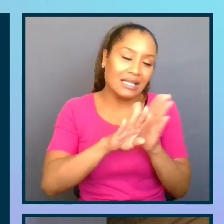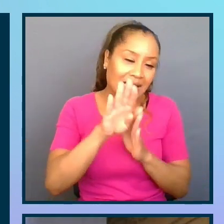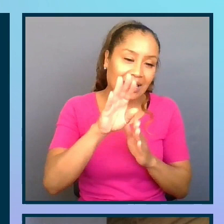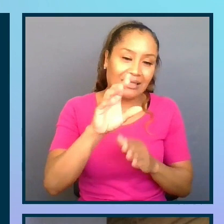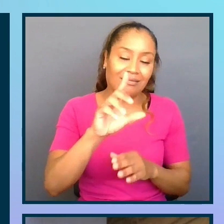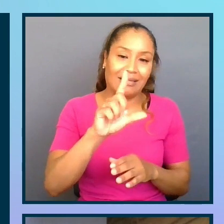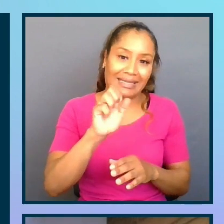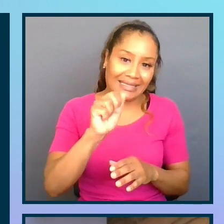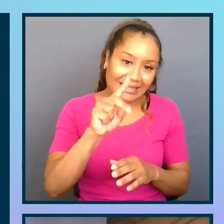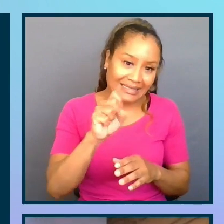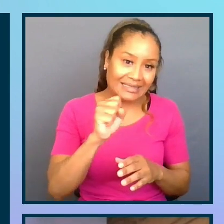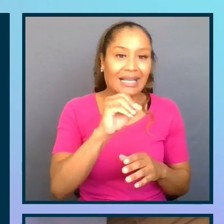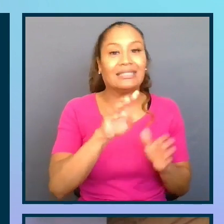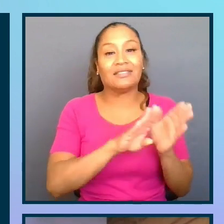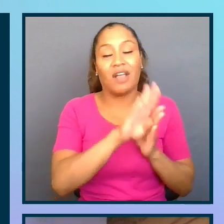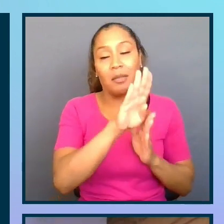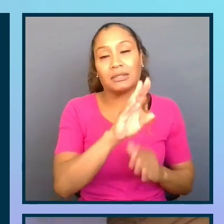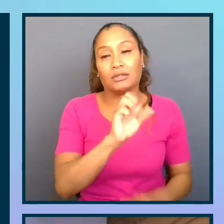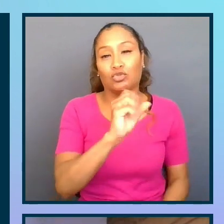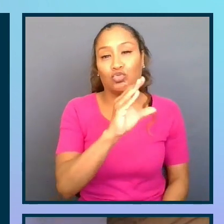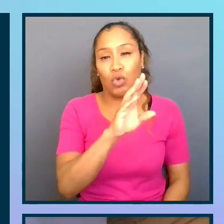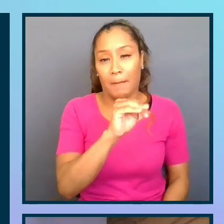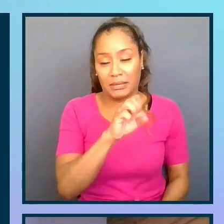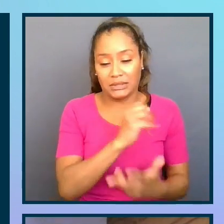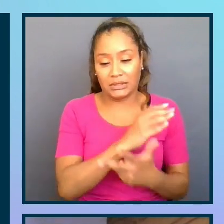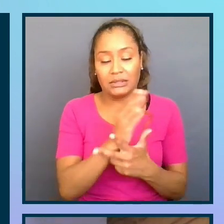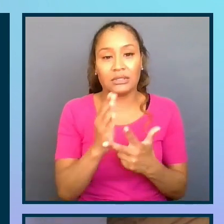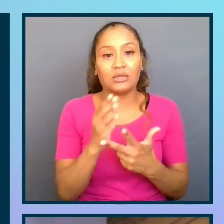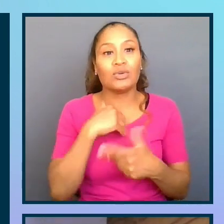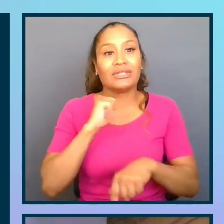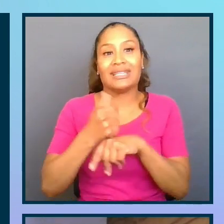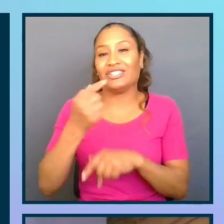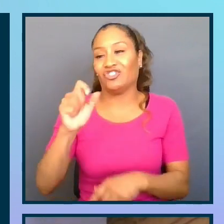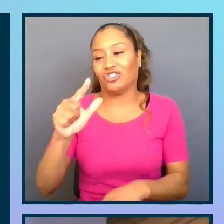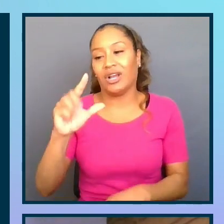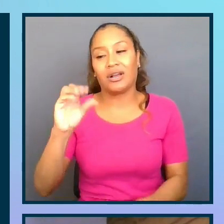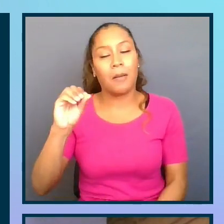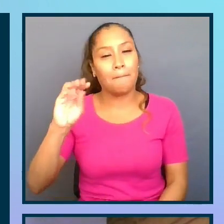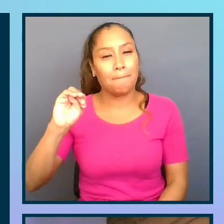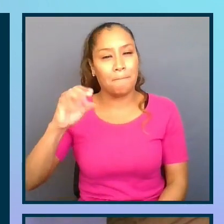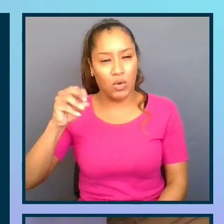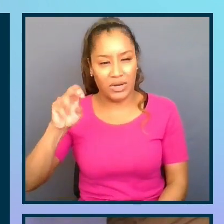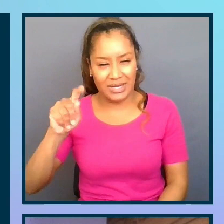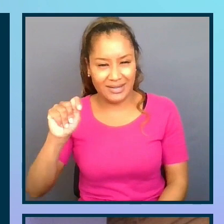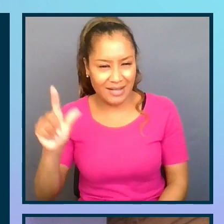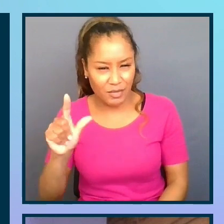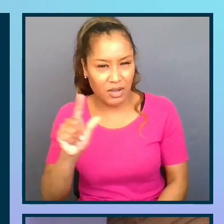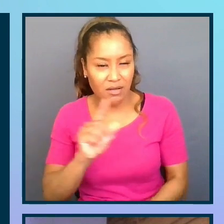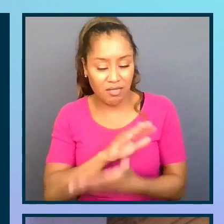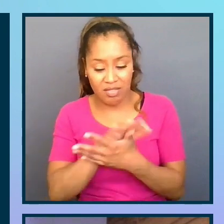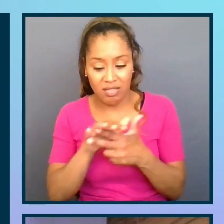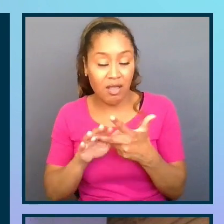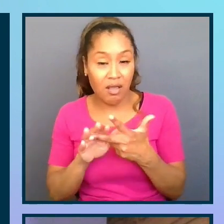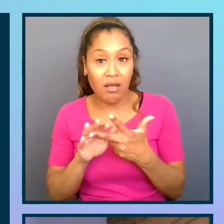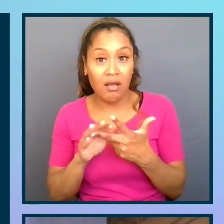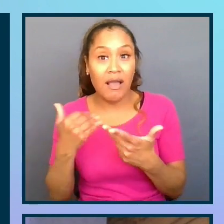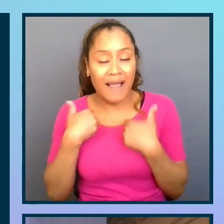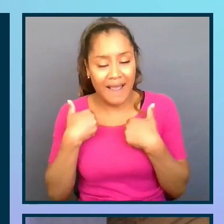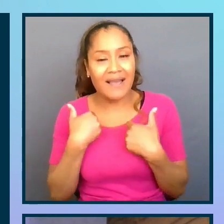we've developed a mobile GEL component library and all features use this as I've mentioned and all these can components have accessibility baked in.